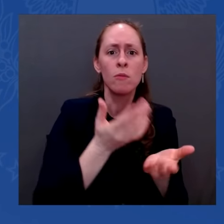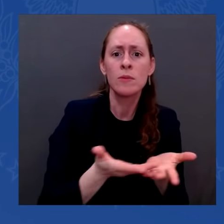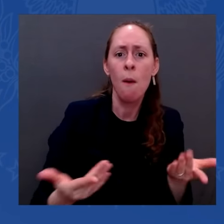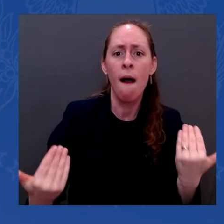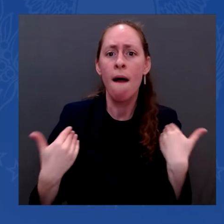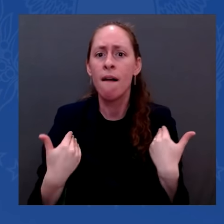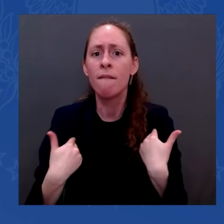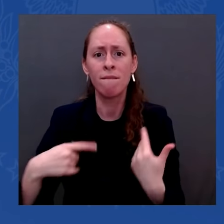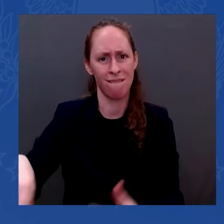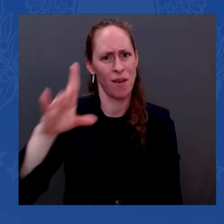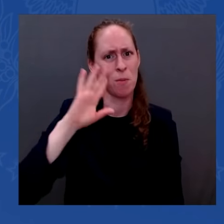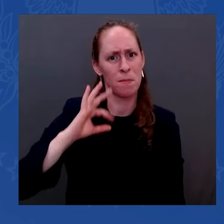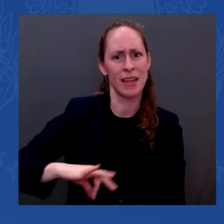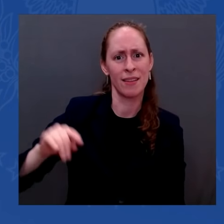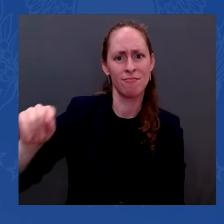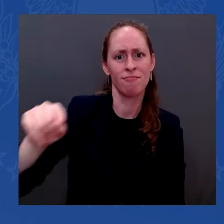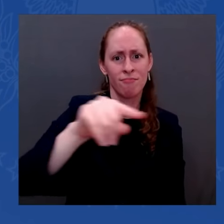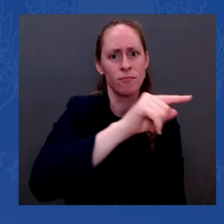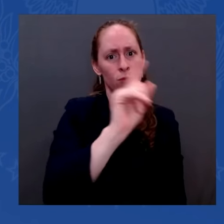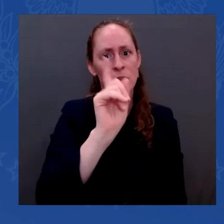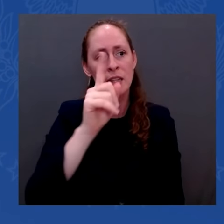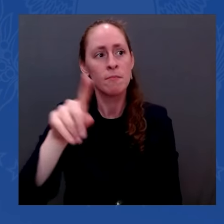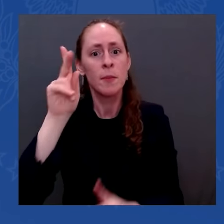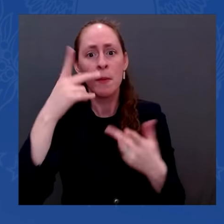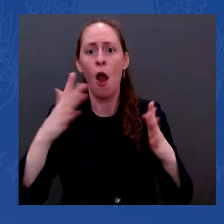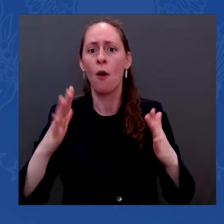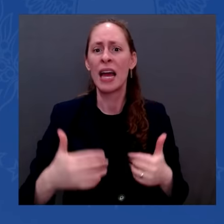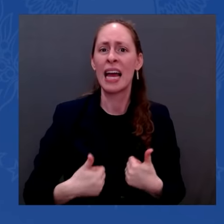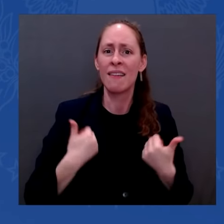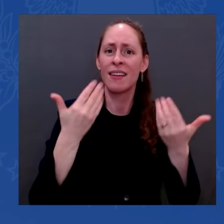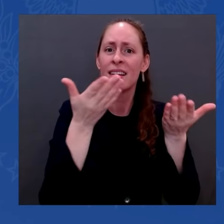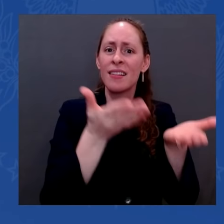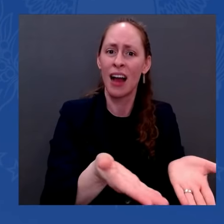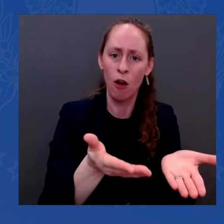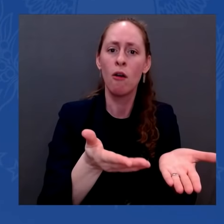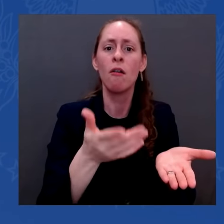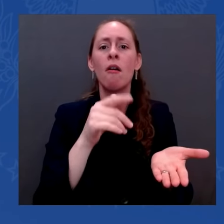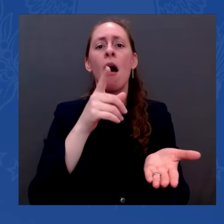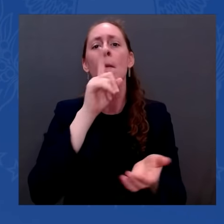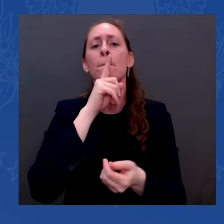And that's going to create good-paying union jobs, and that produces more sustainability.